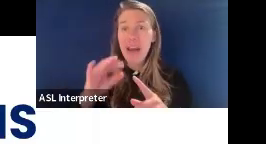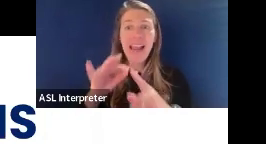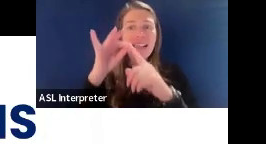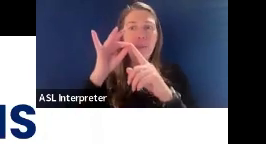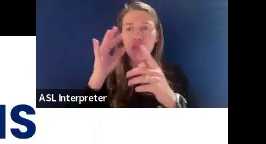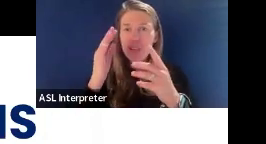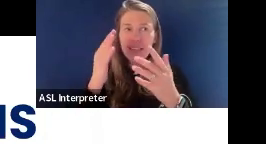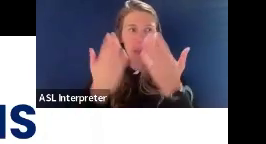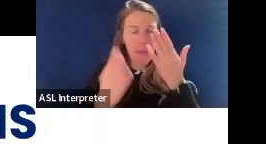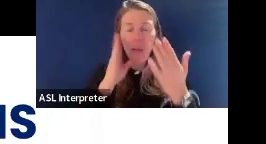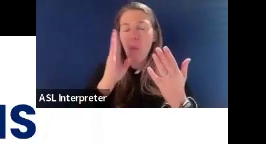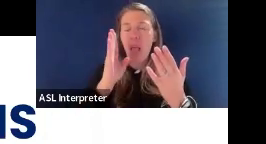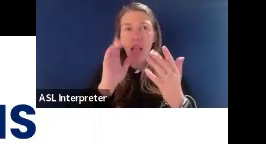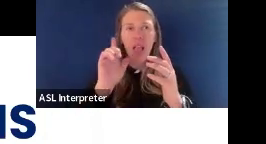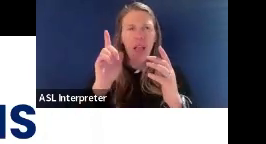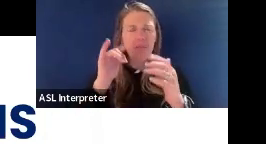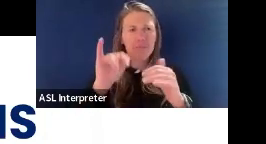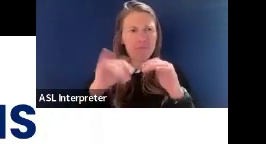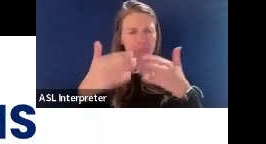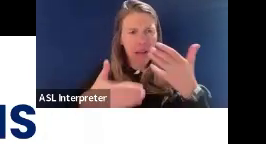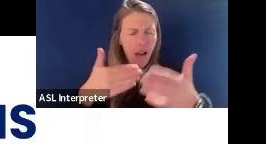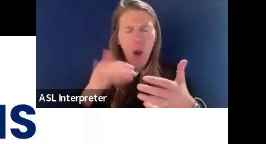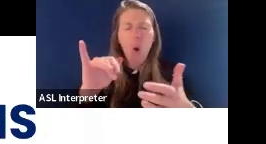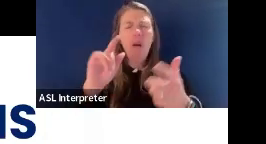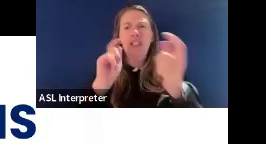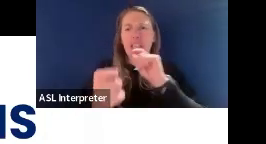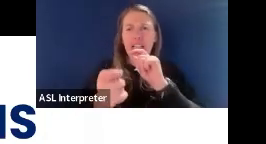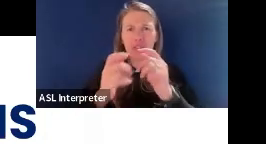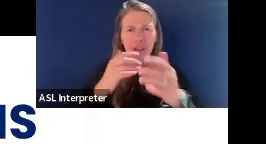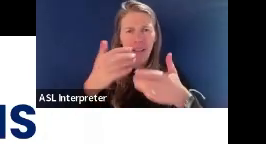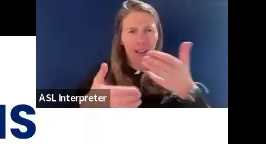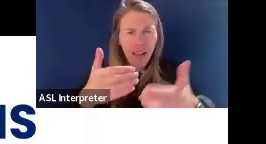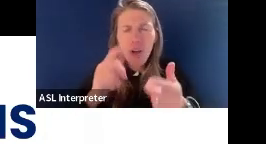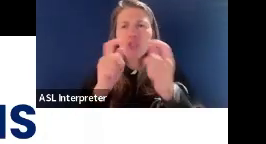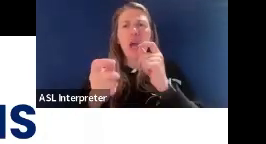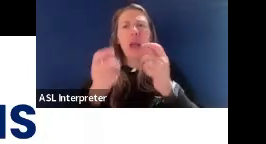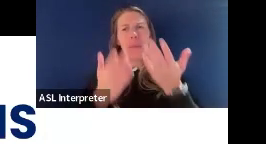be there be for people with kind of specific experience Or on the other hand,